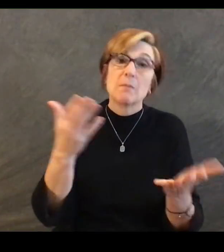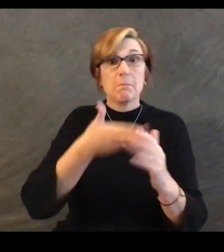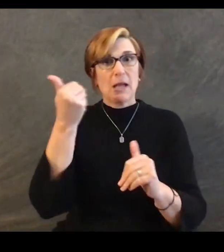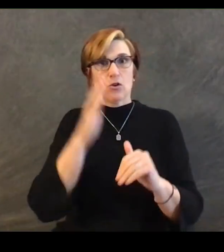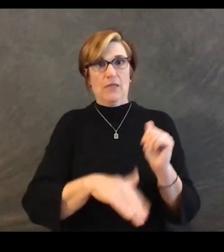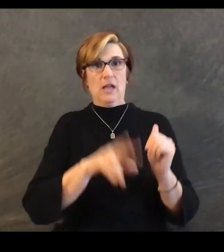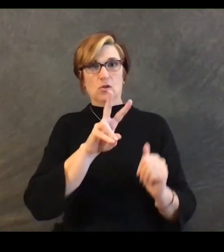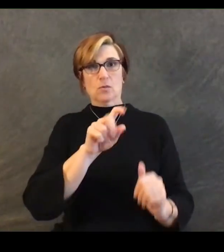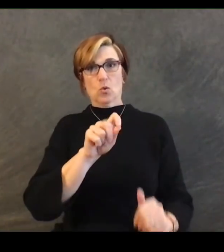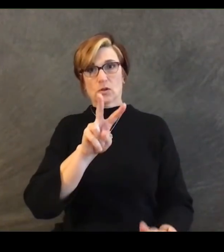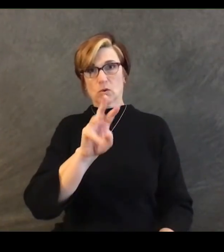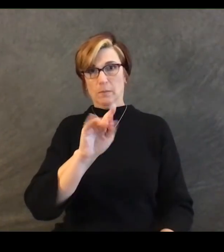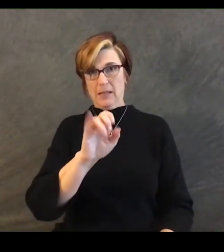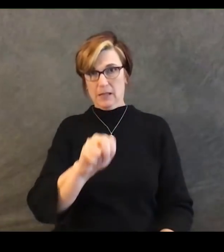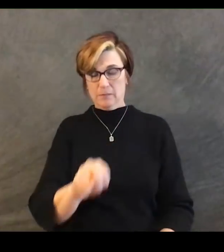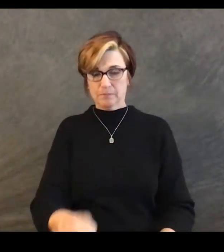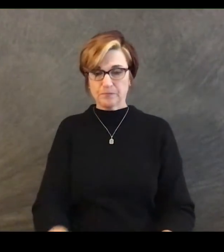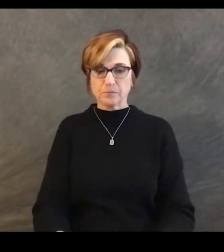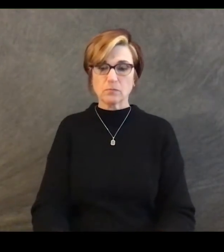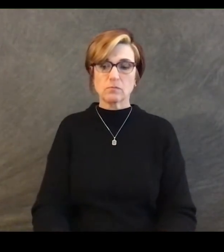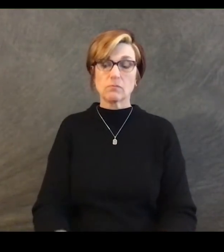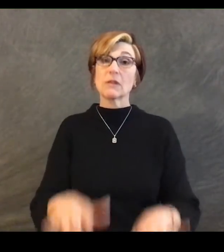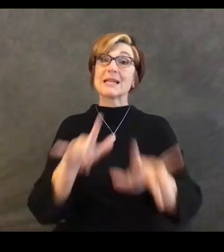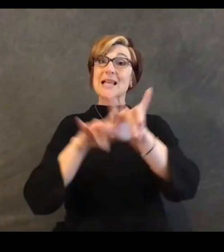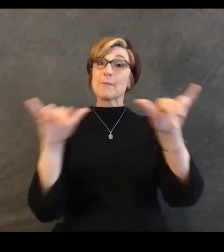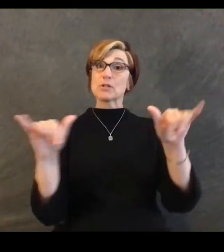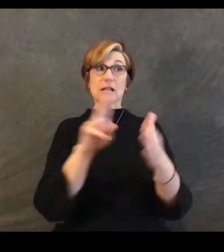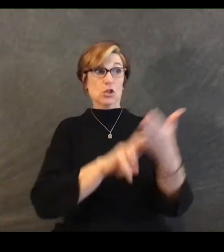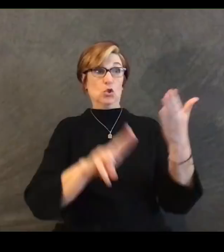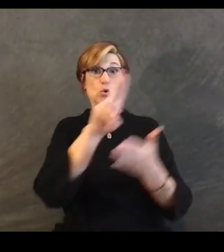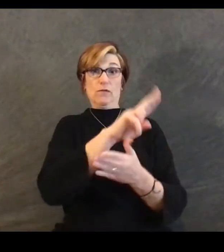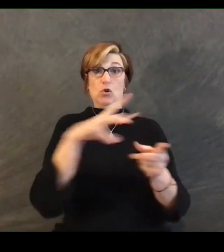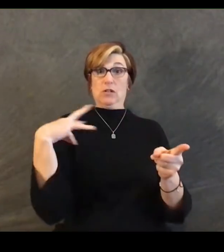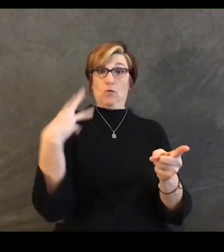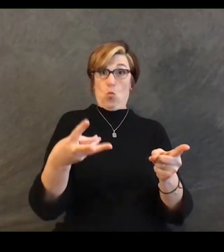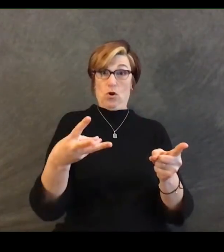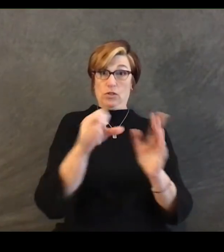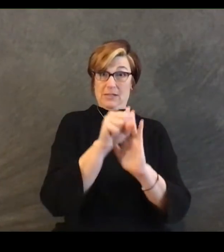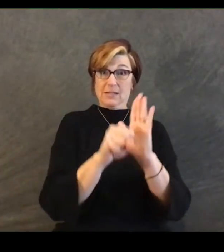of the University of Washington that that modeled from cases up utilizing the